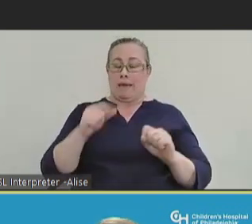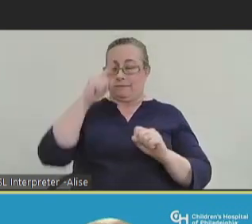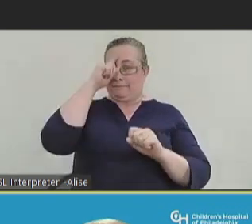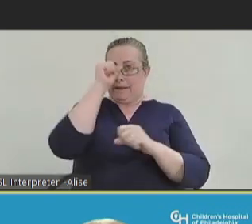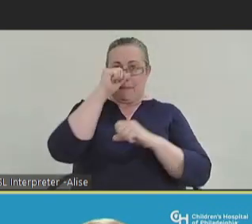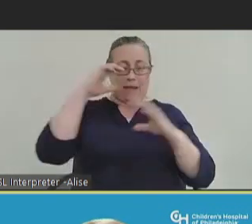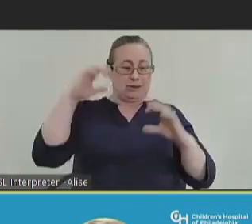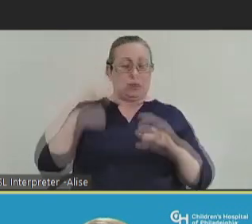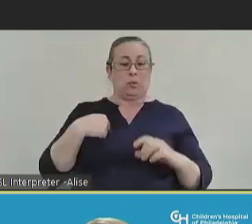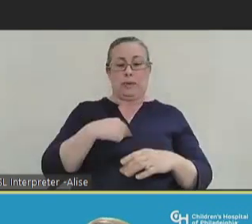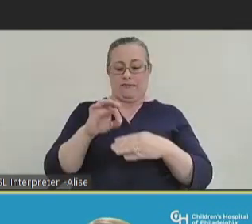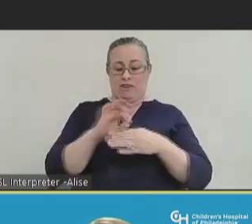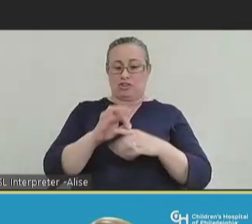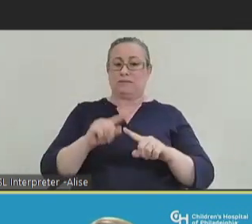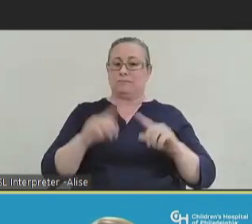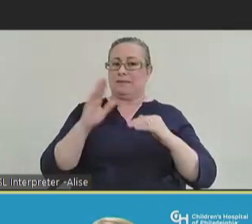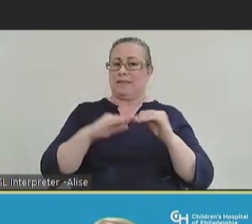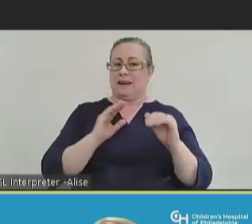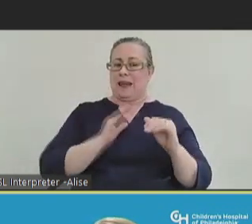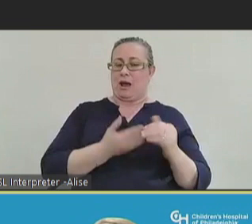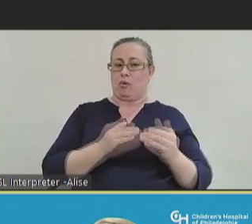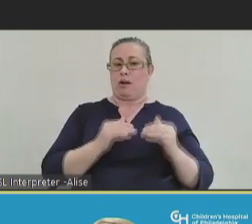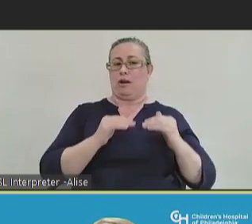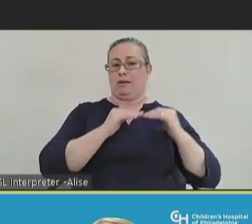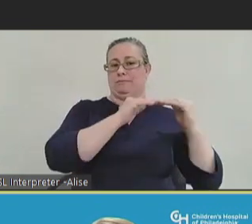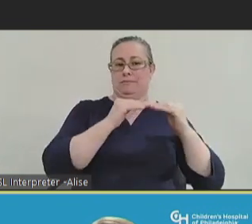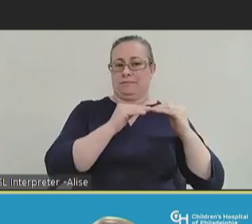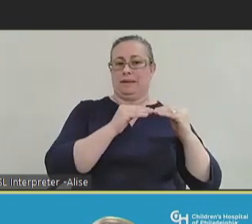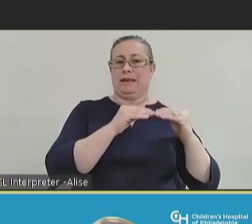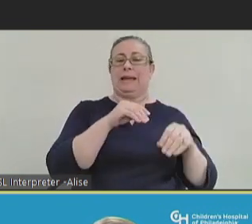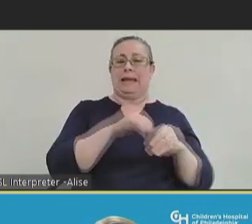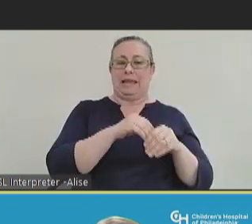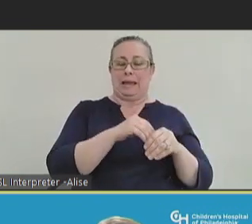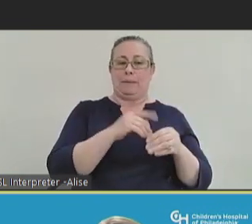differently from our colleagues based at the two main campuses. We rely pretty heavily on